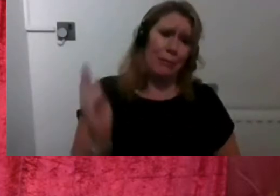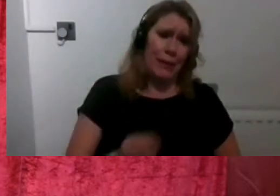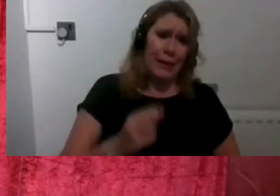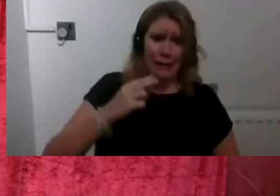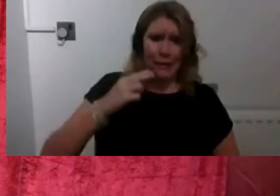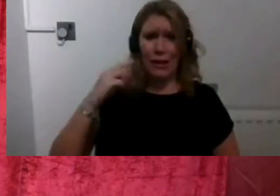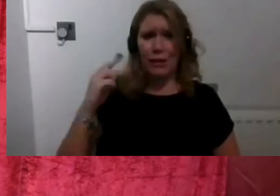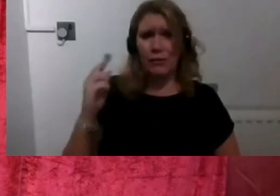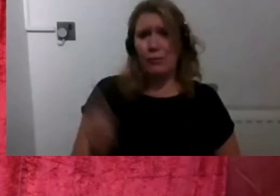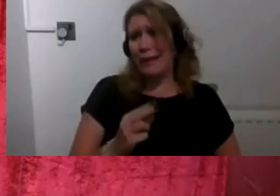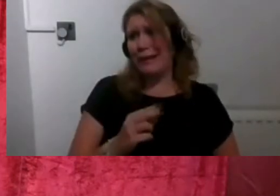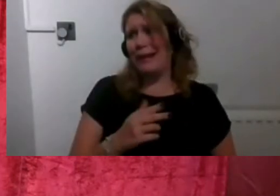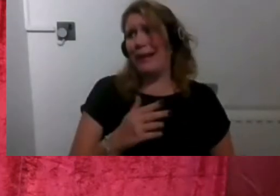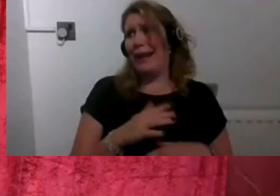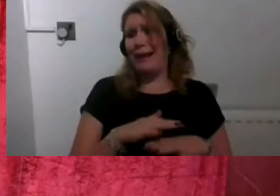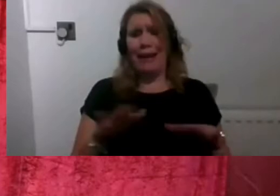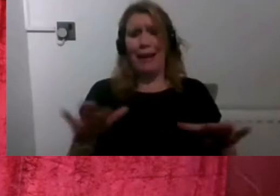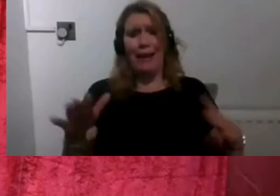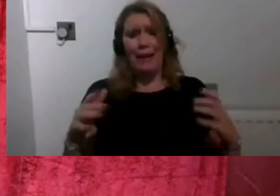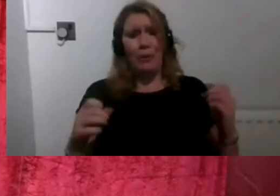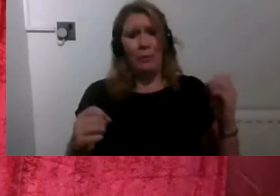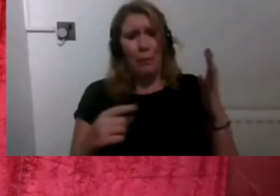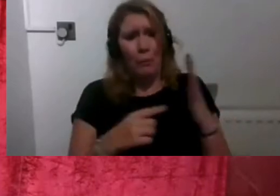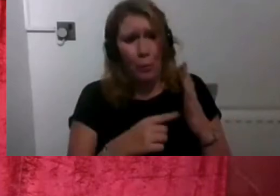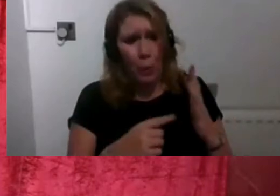In unintentional, unrecognised, Unrelenting torture